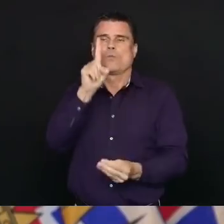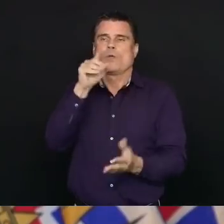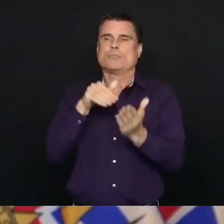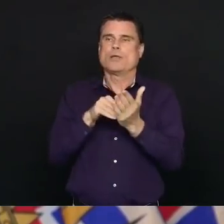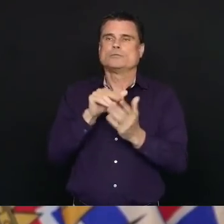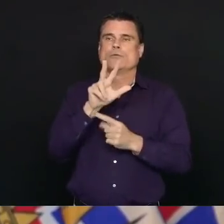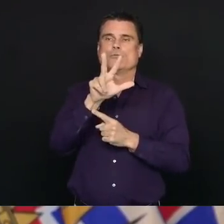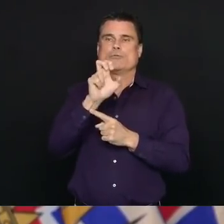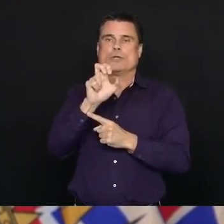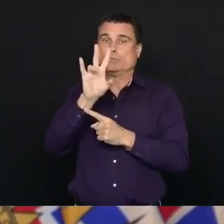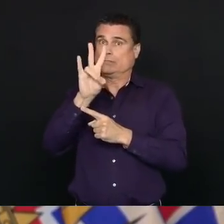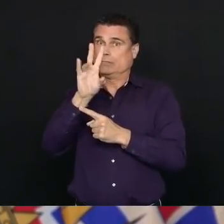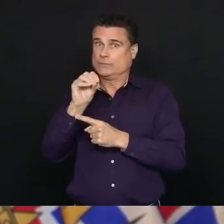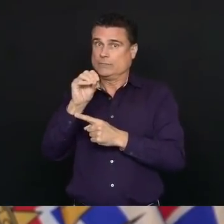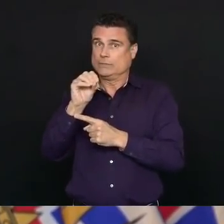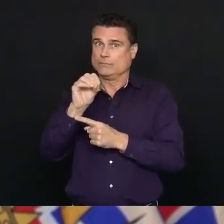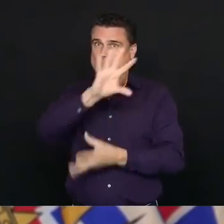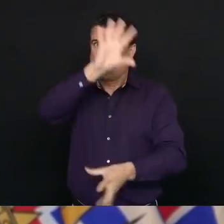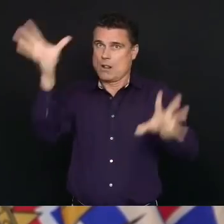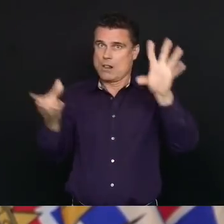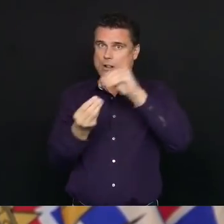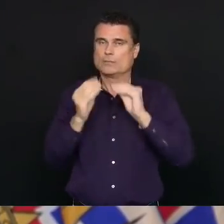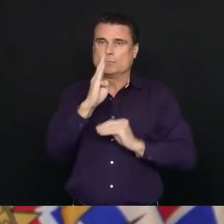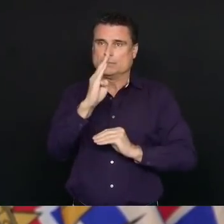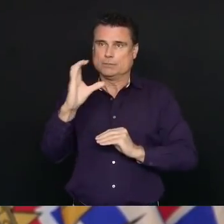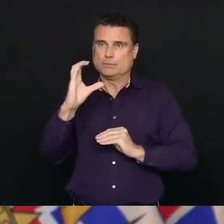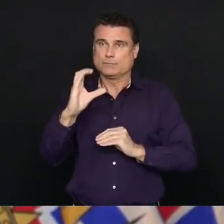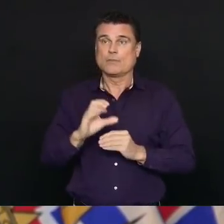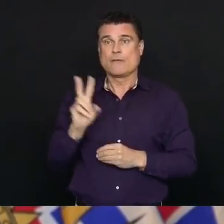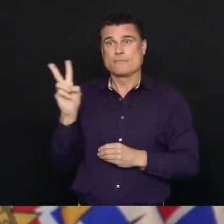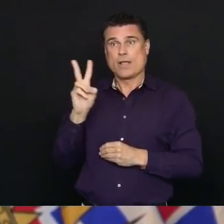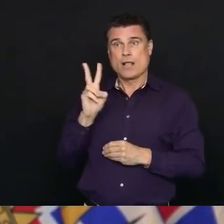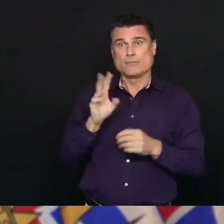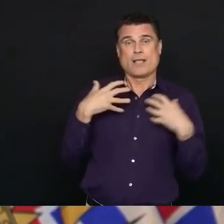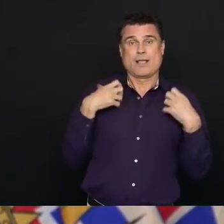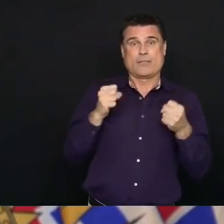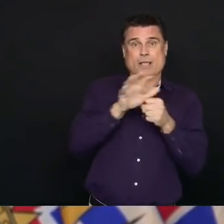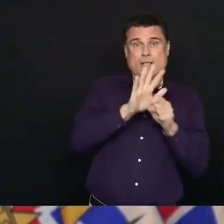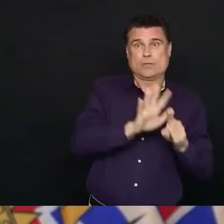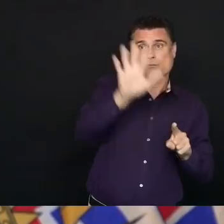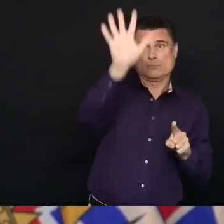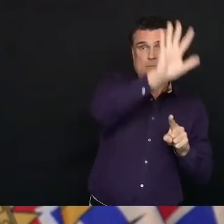Saturday and then after that we will be back to Monday at 1130. With that here is Doctor Henry.